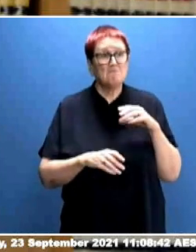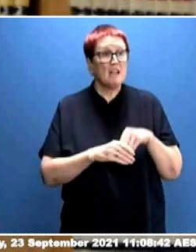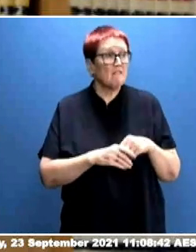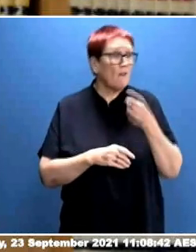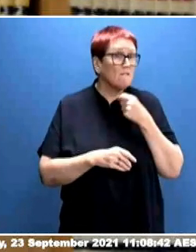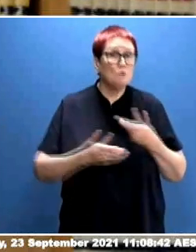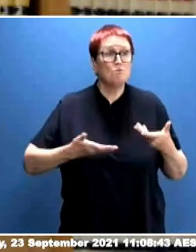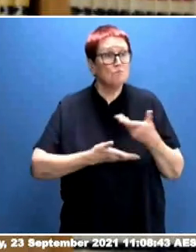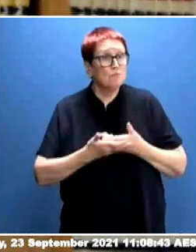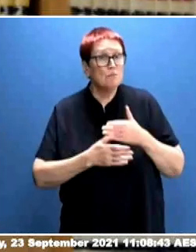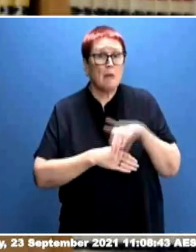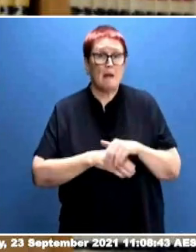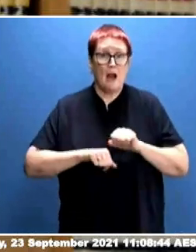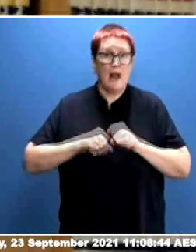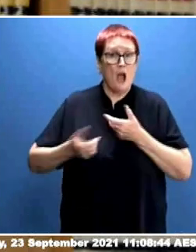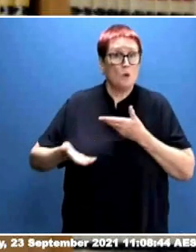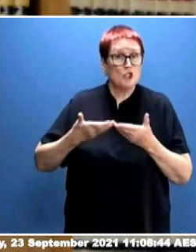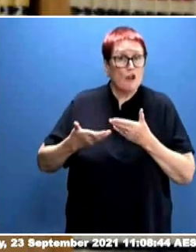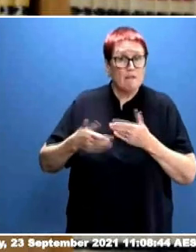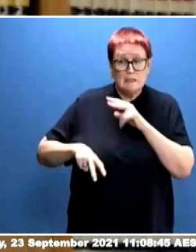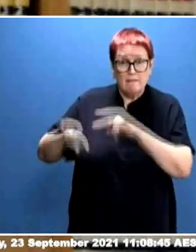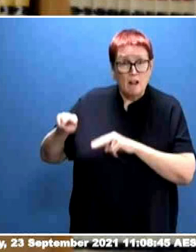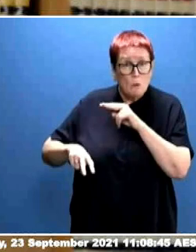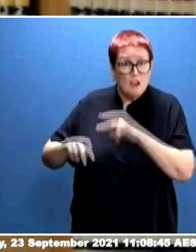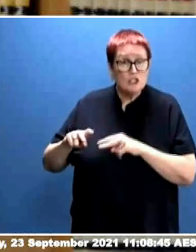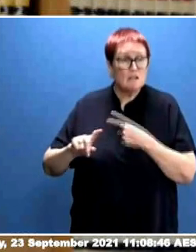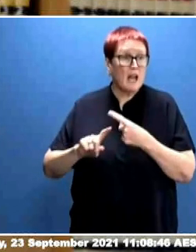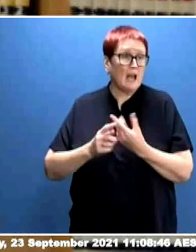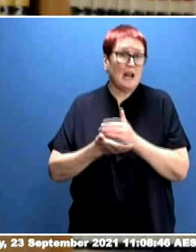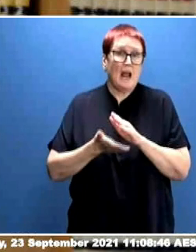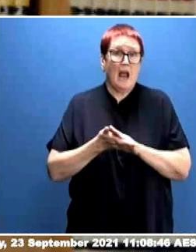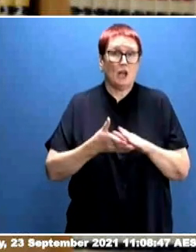about the evaluation of our service and the implementation of recommendations from the evaluation.